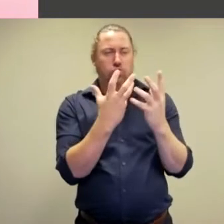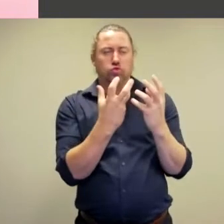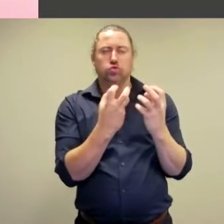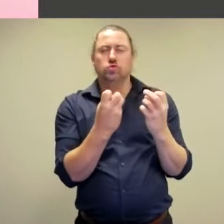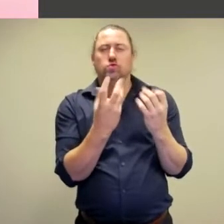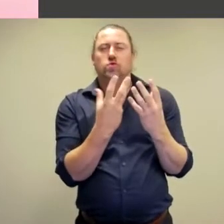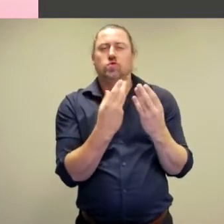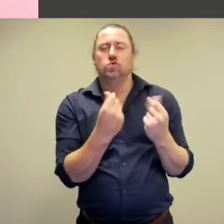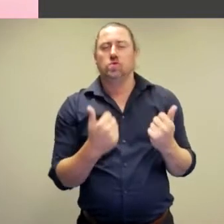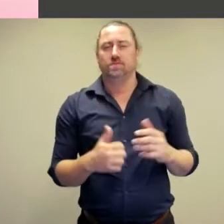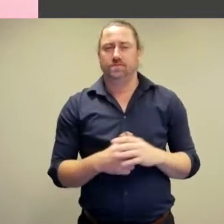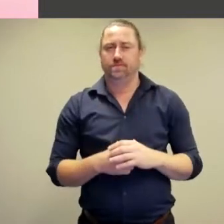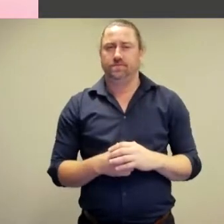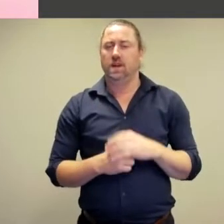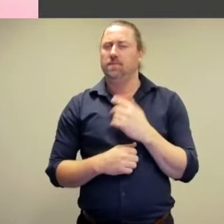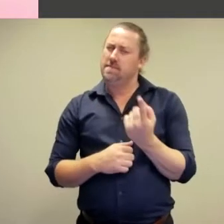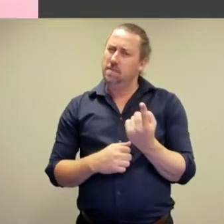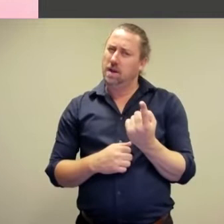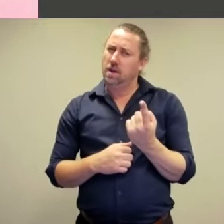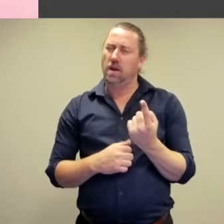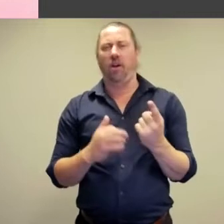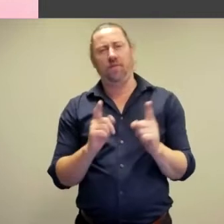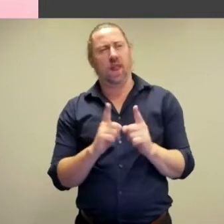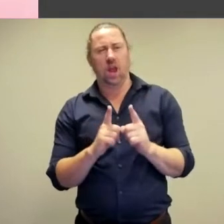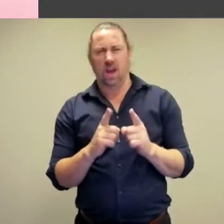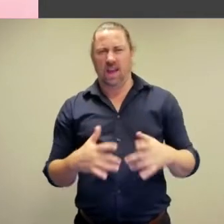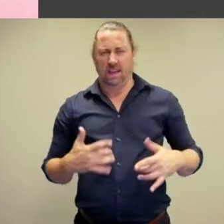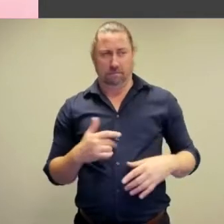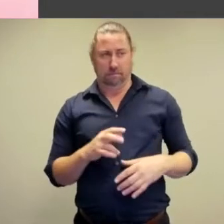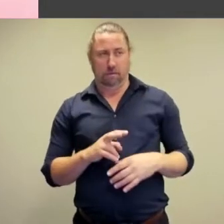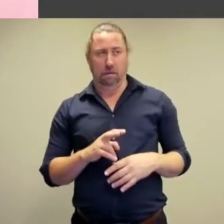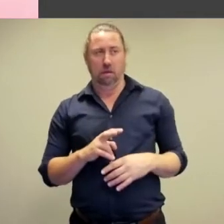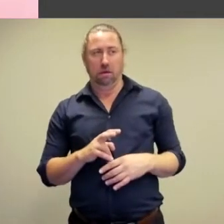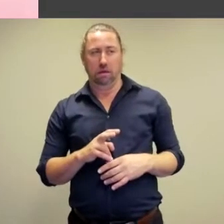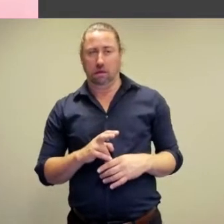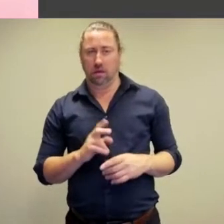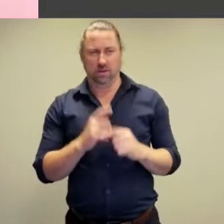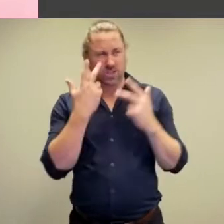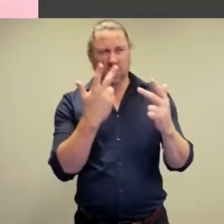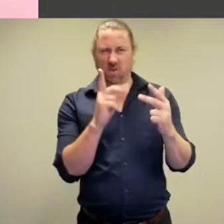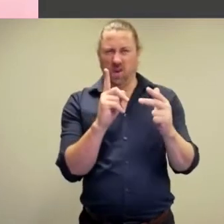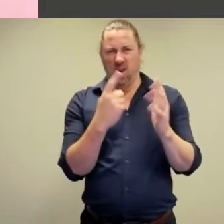But of course, there's also a kind of gut